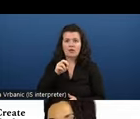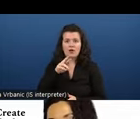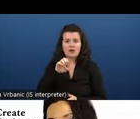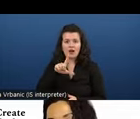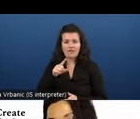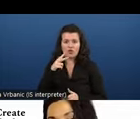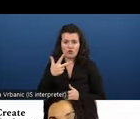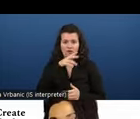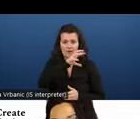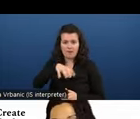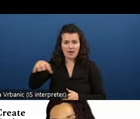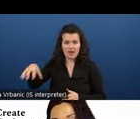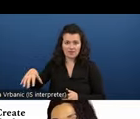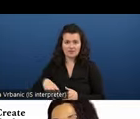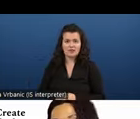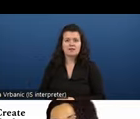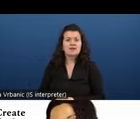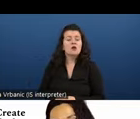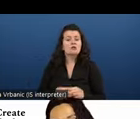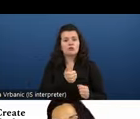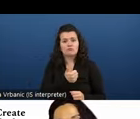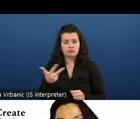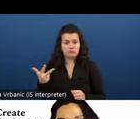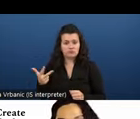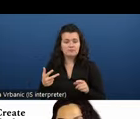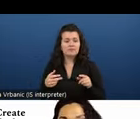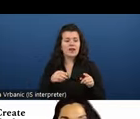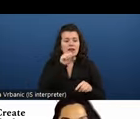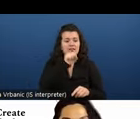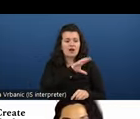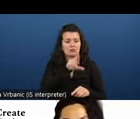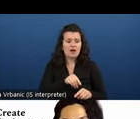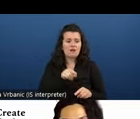a distribution center in our head office, 15:23:05 office, and at our at our factory.